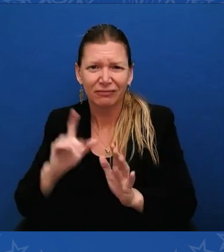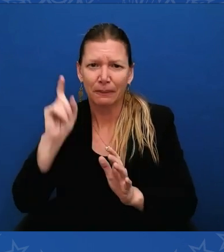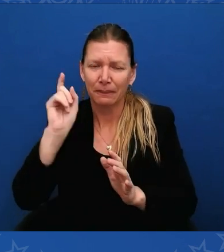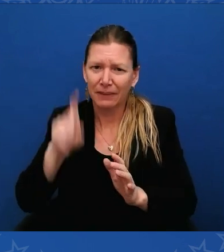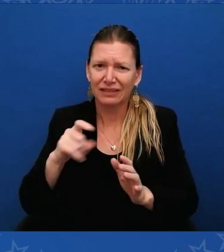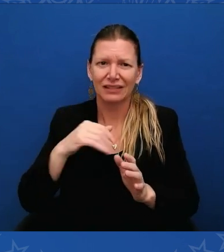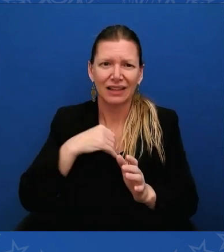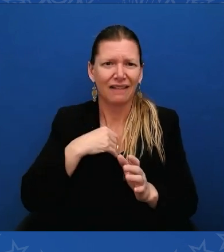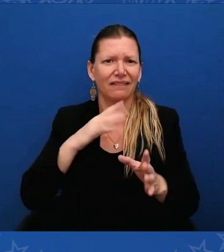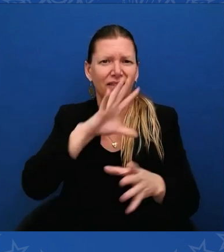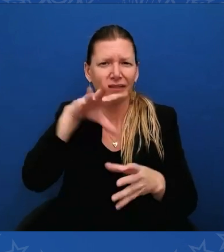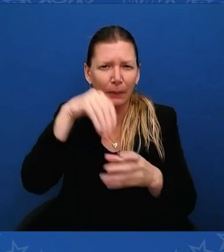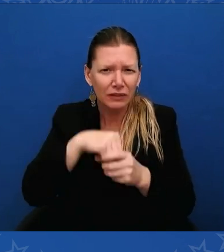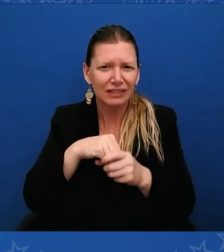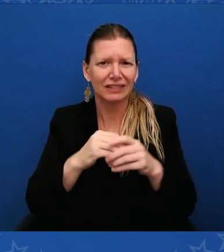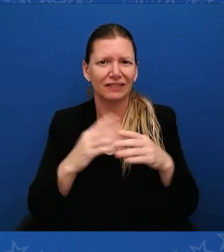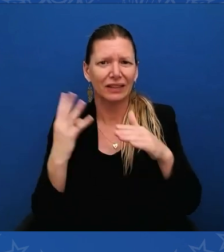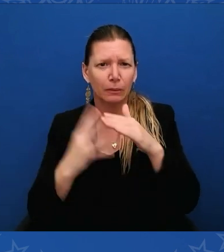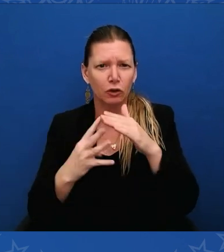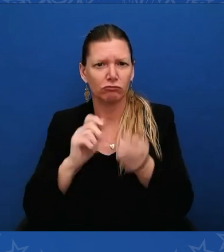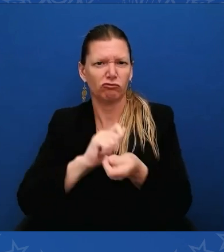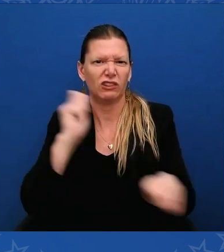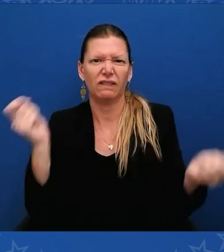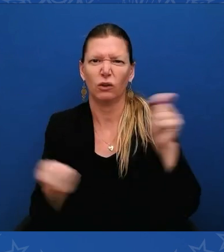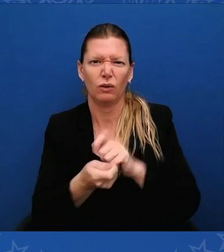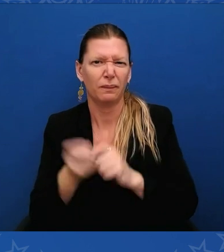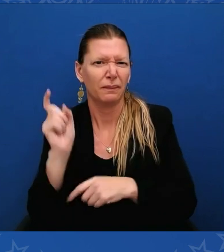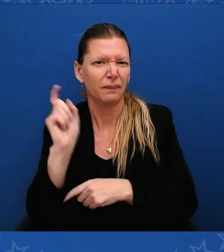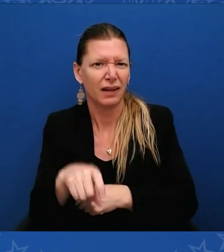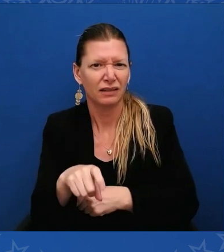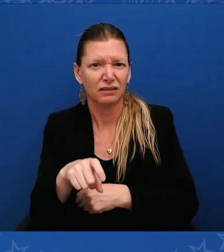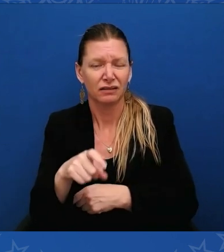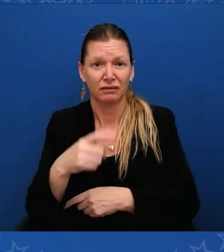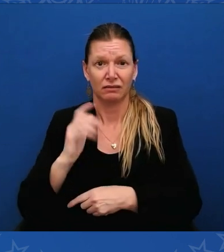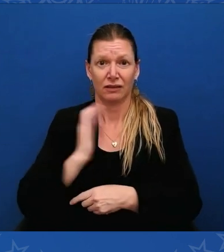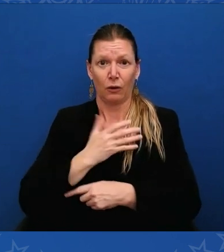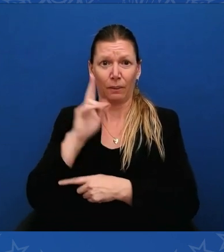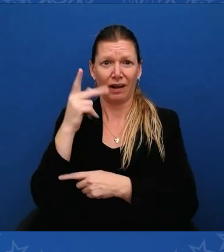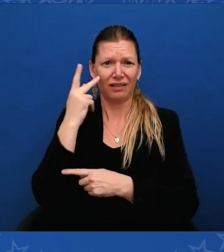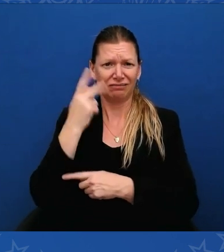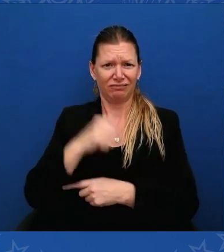More recently, things have gotten worse. Every time we got close, MAGA